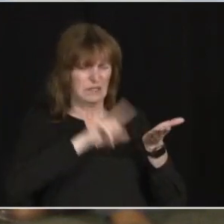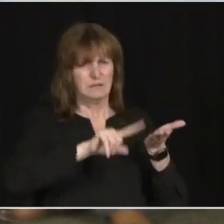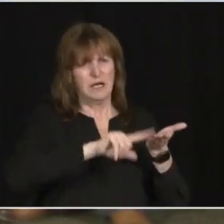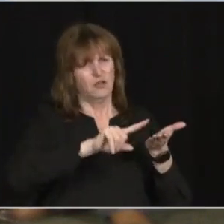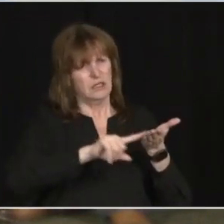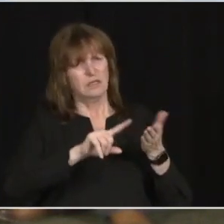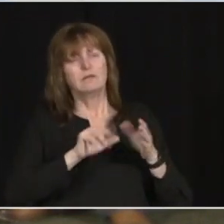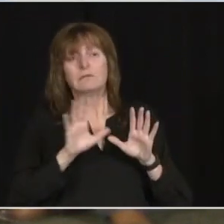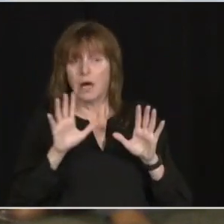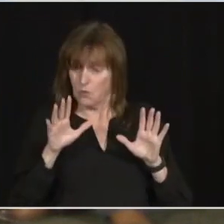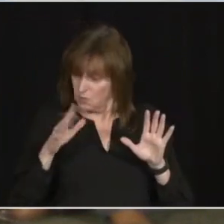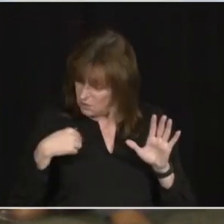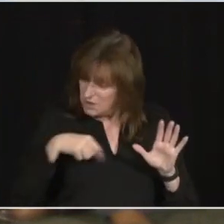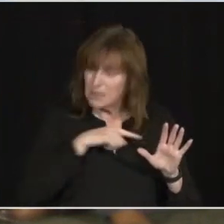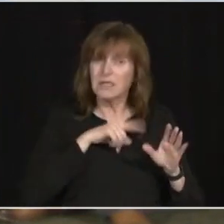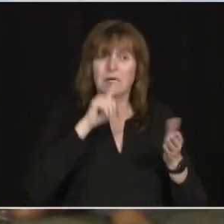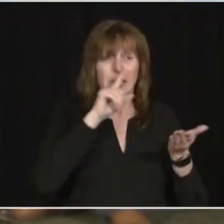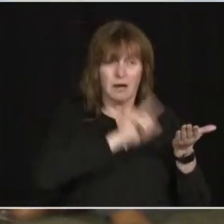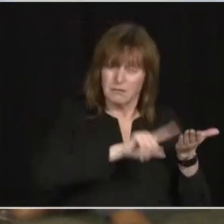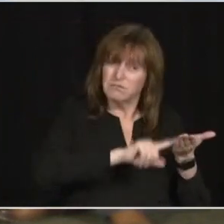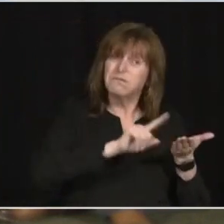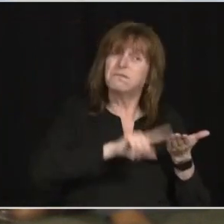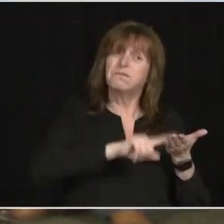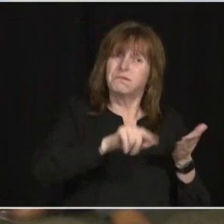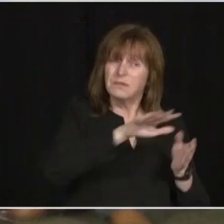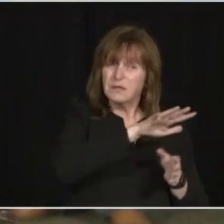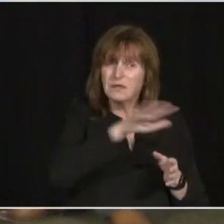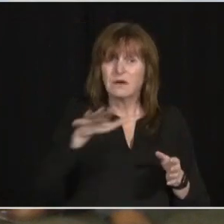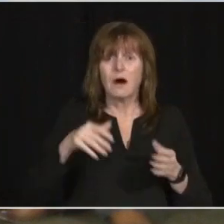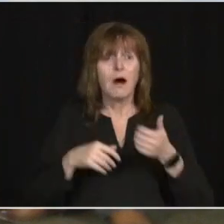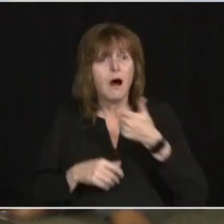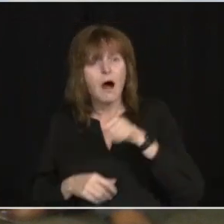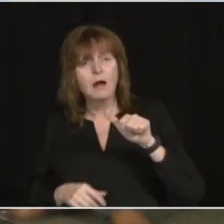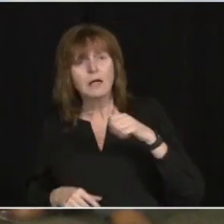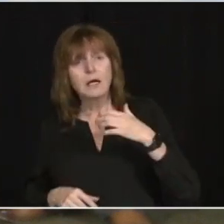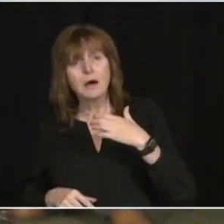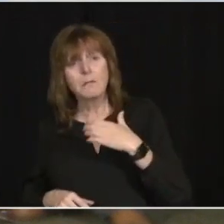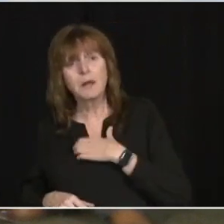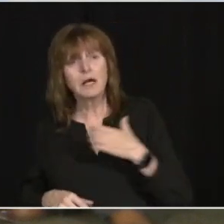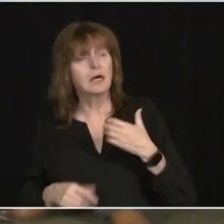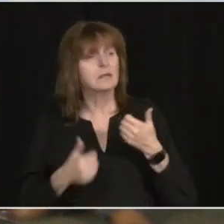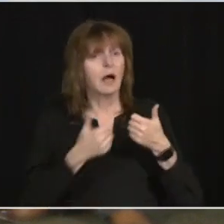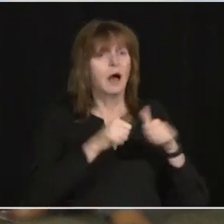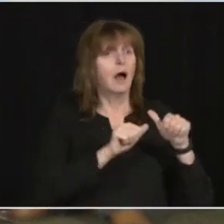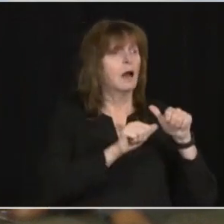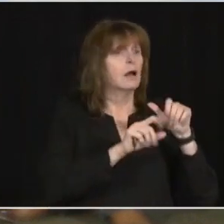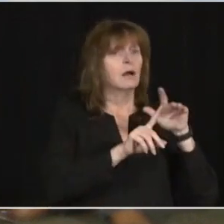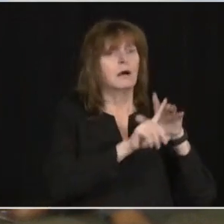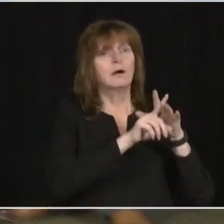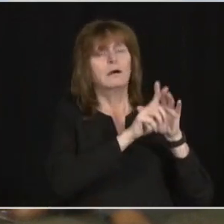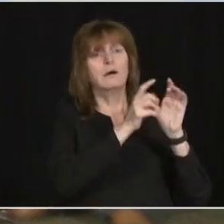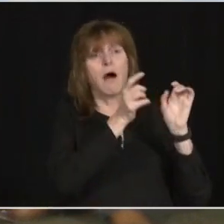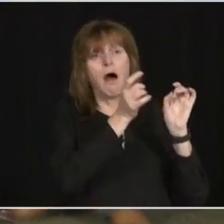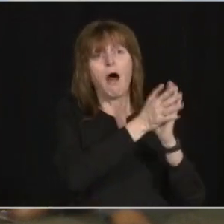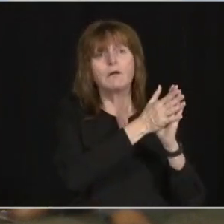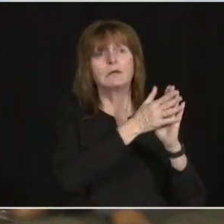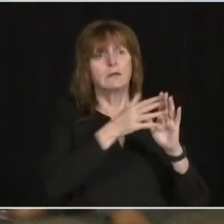complaint, every incident, there's an action lanline for that. This is something we're extremely rigorous about.